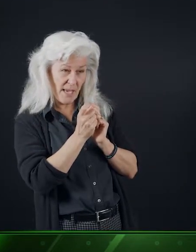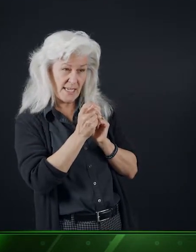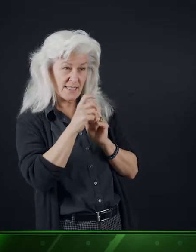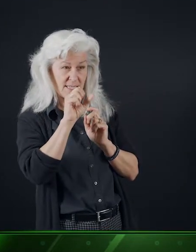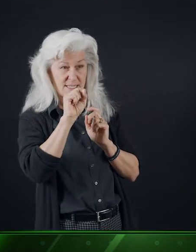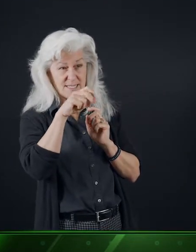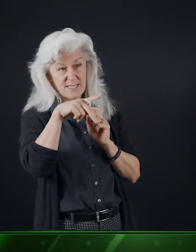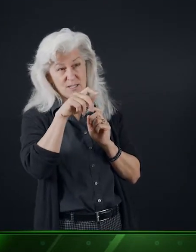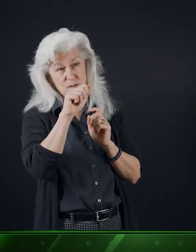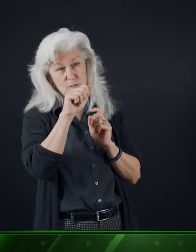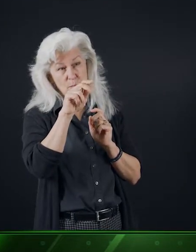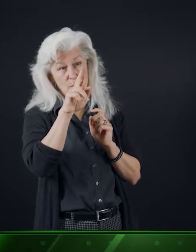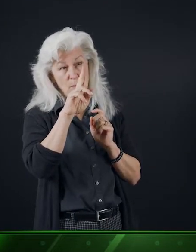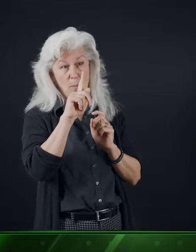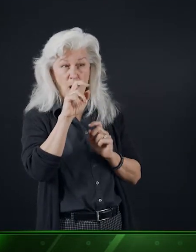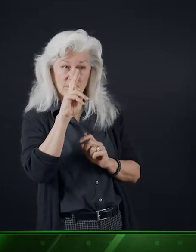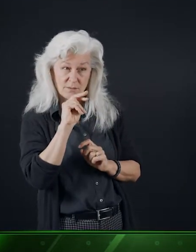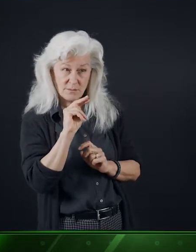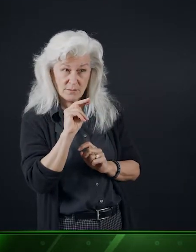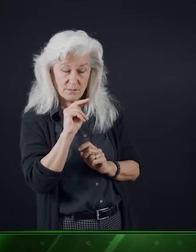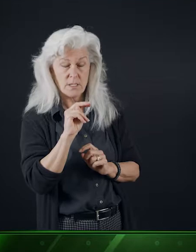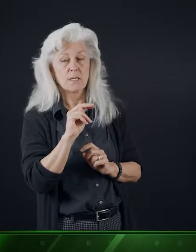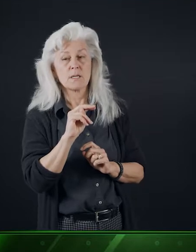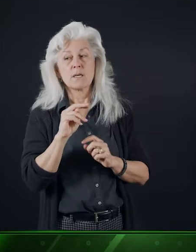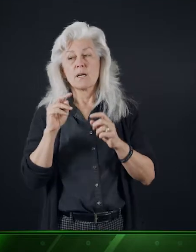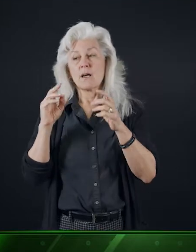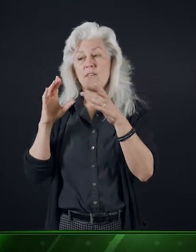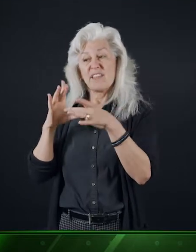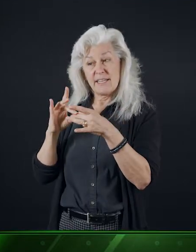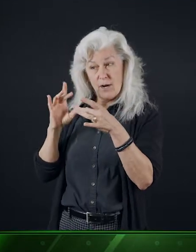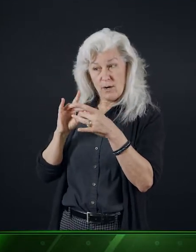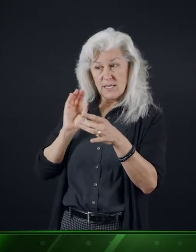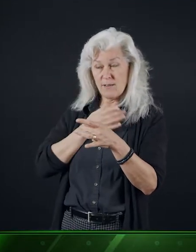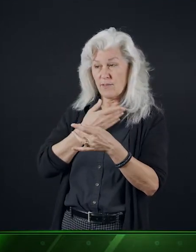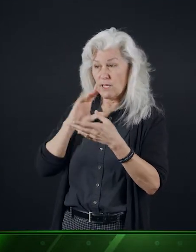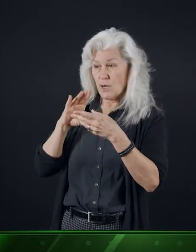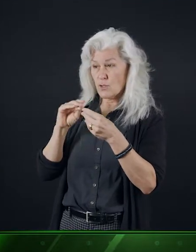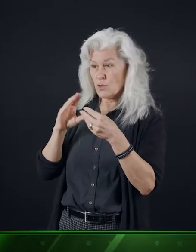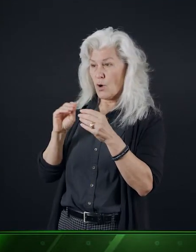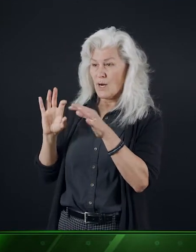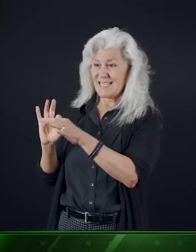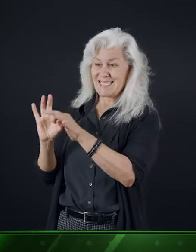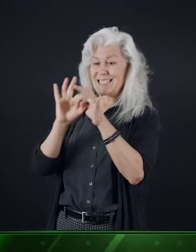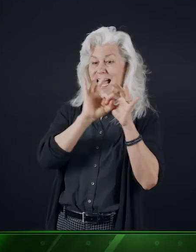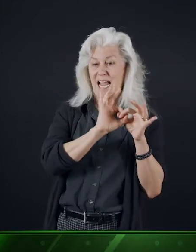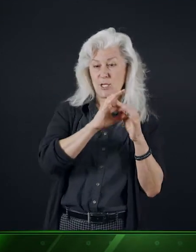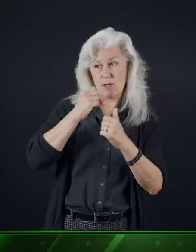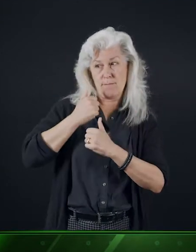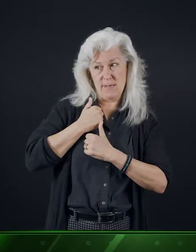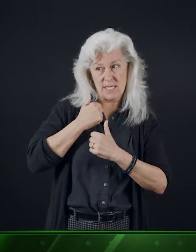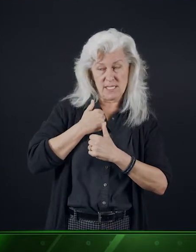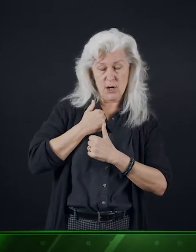The narrative in our stories has a deep tie to the military, and we want to be present and respectful of that.